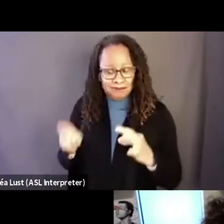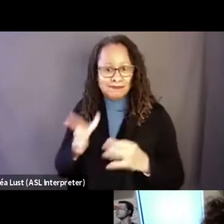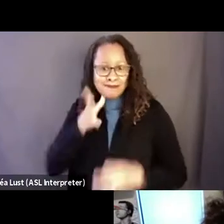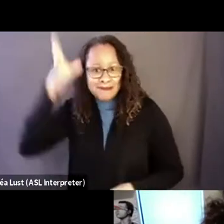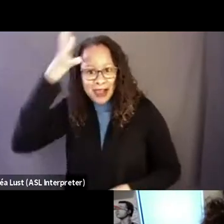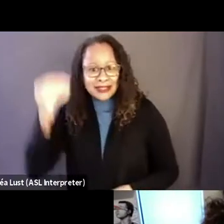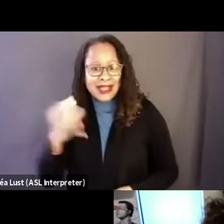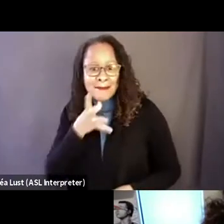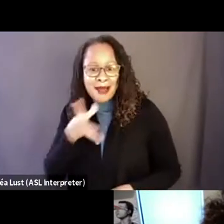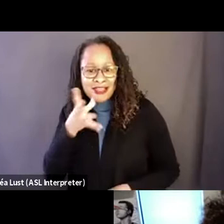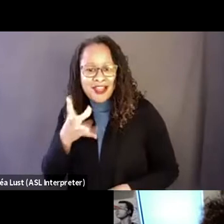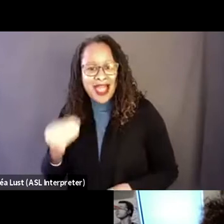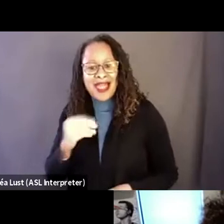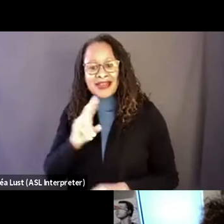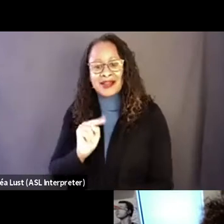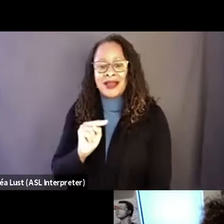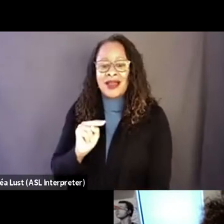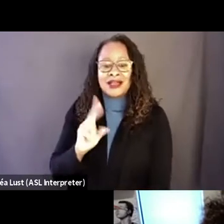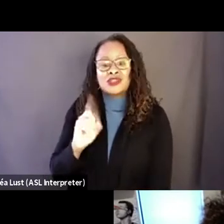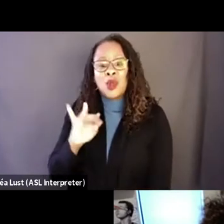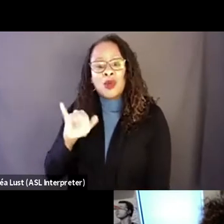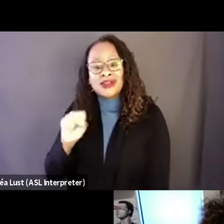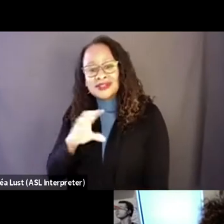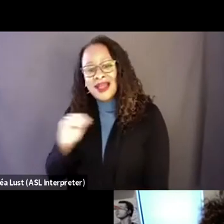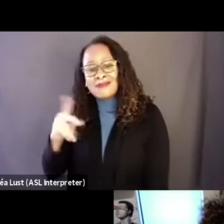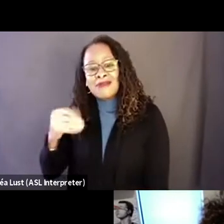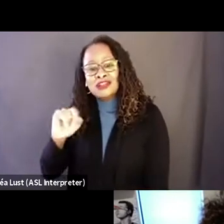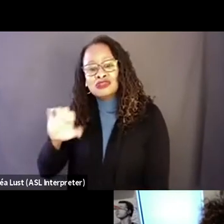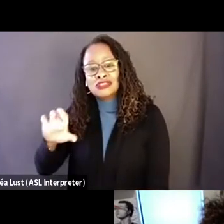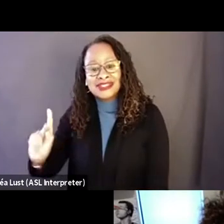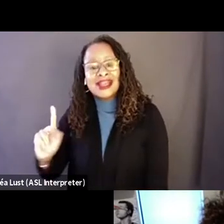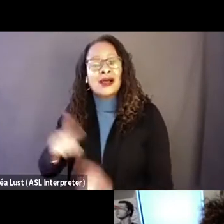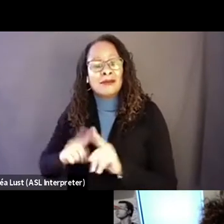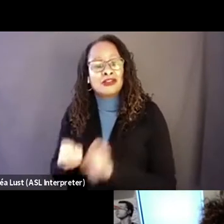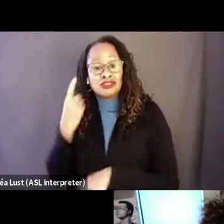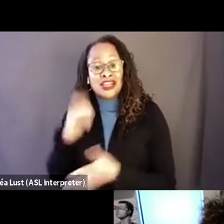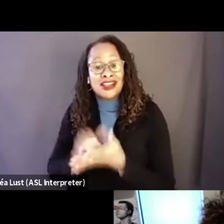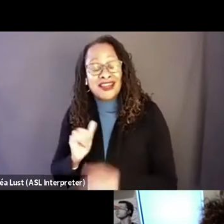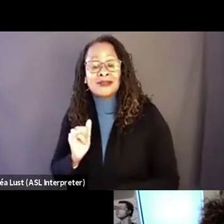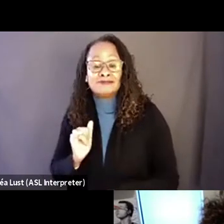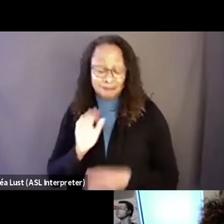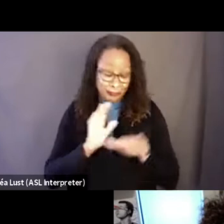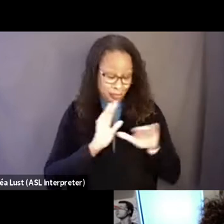and Nunu and Patrick, but understanding that the children play a critical role,